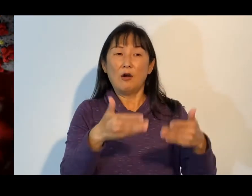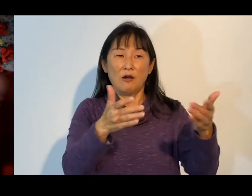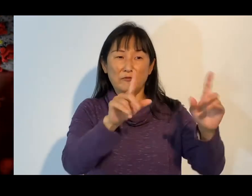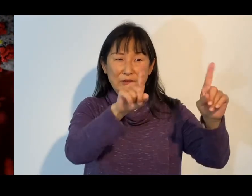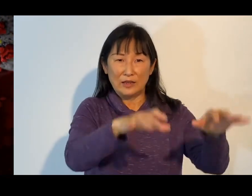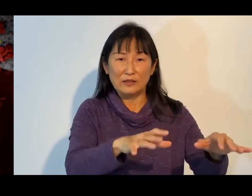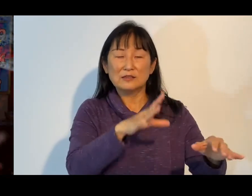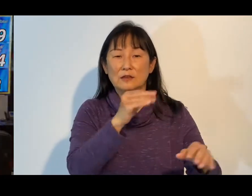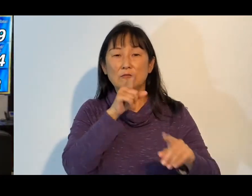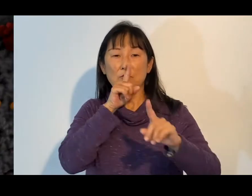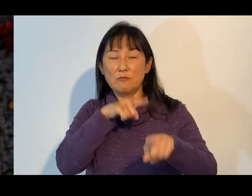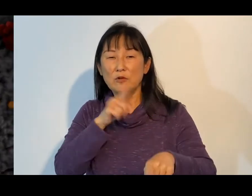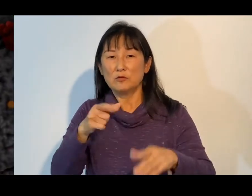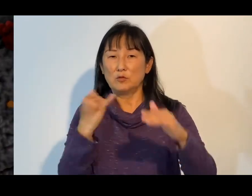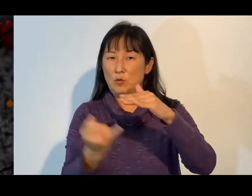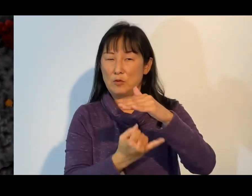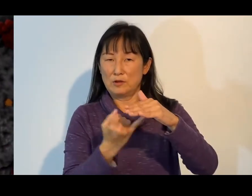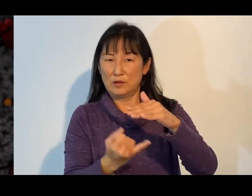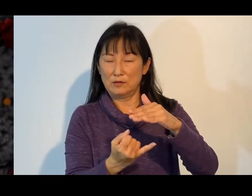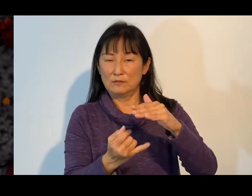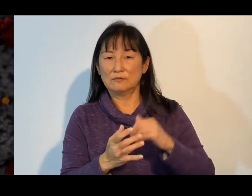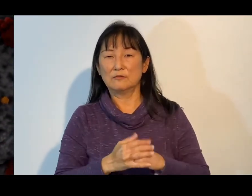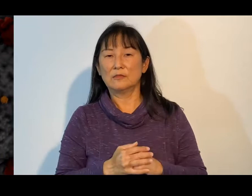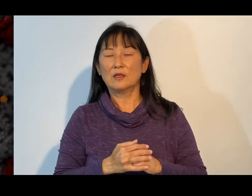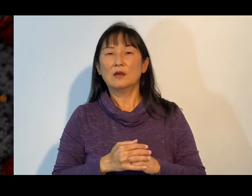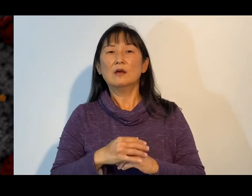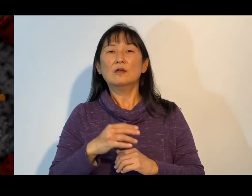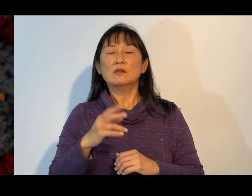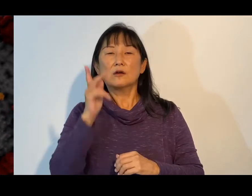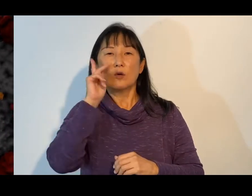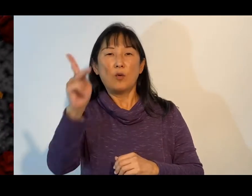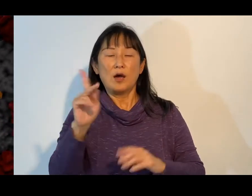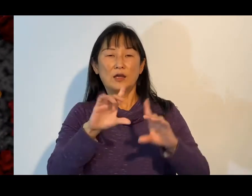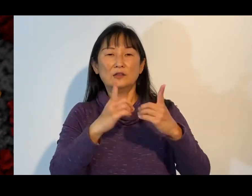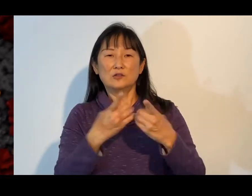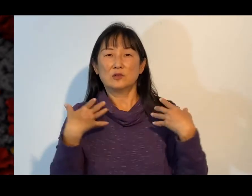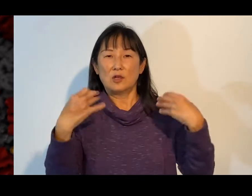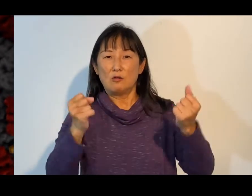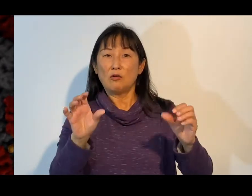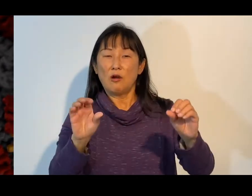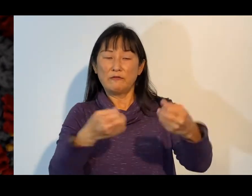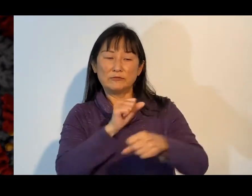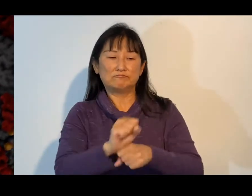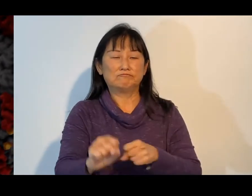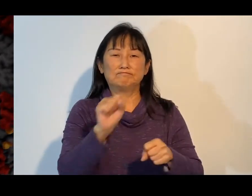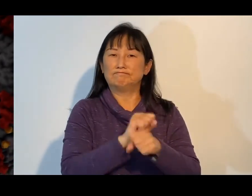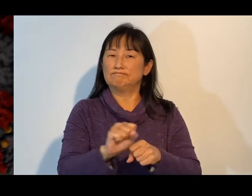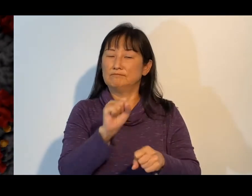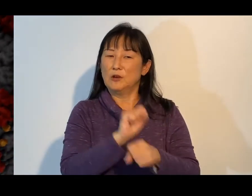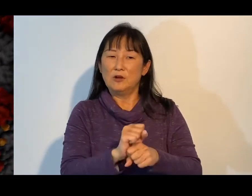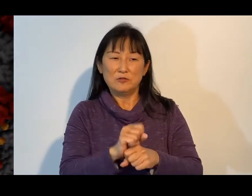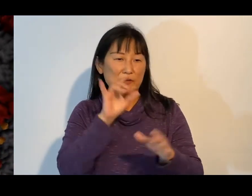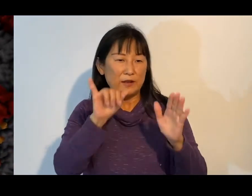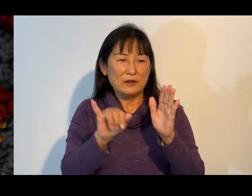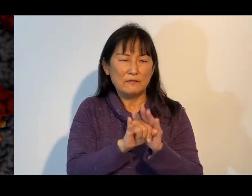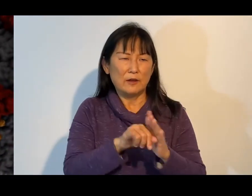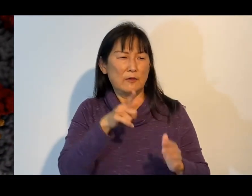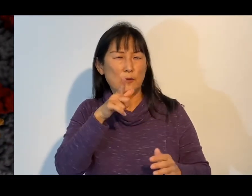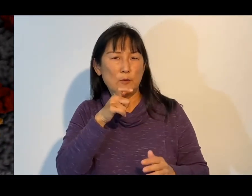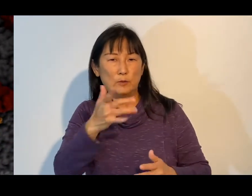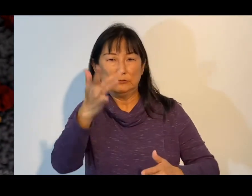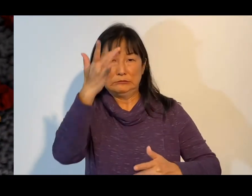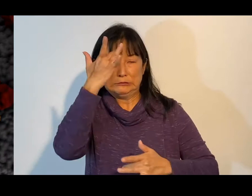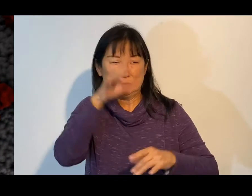The team at the Kauai District Health Office has been working hard to identify and isolate all of the infected individuals.